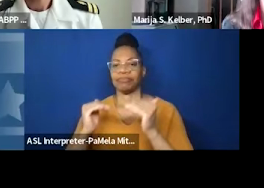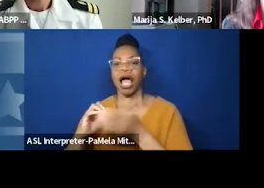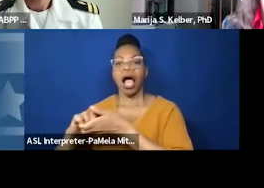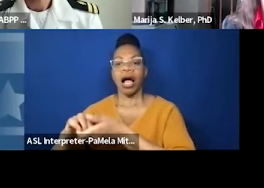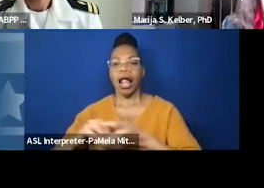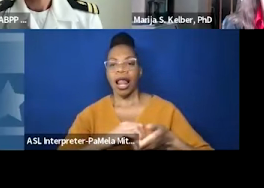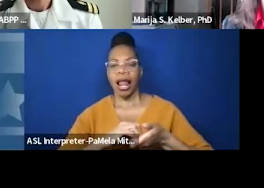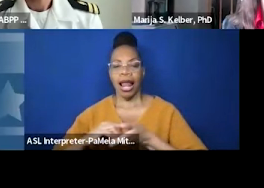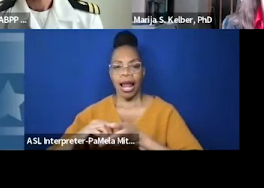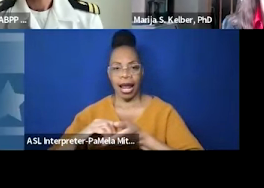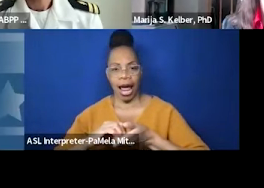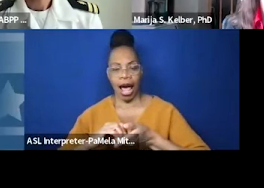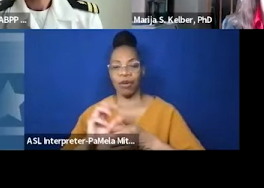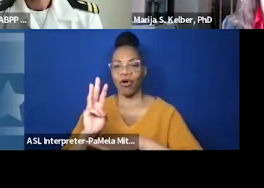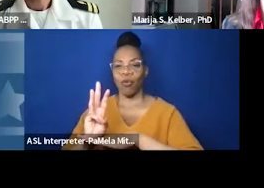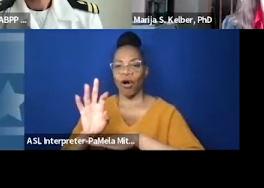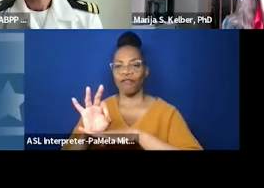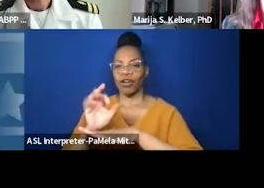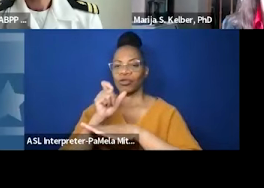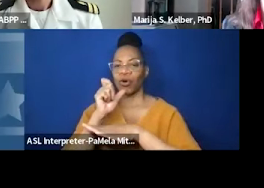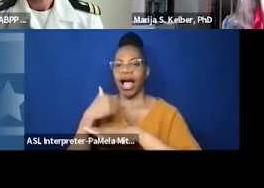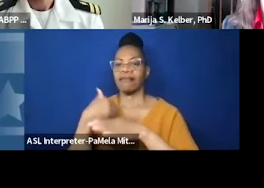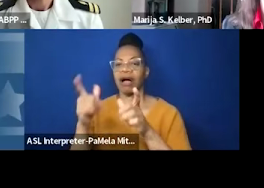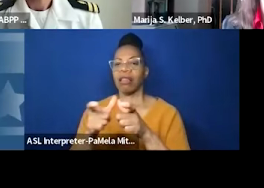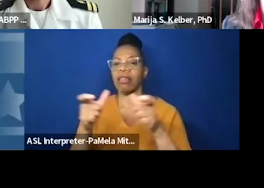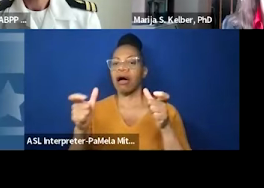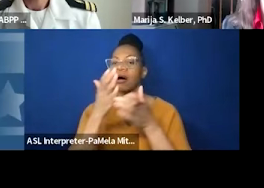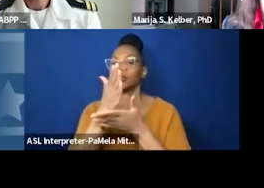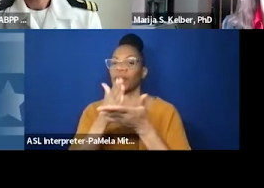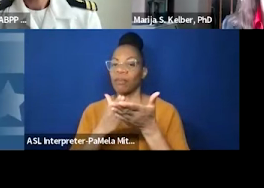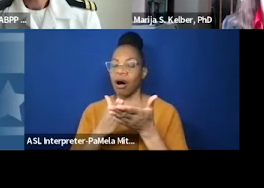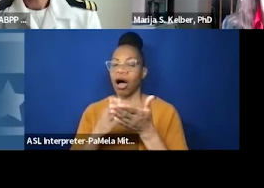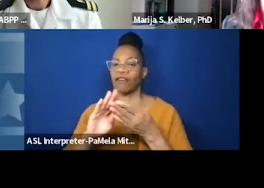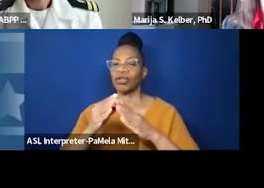as part of larger community wellness efforts. And so if you're in a jurisdiction